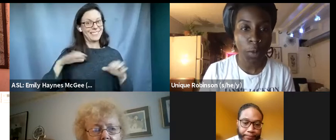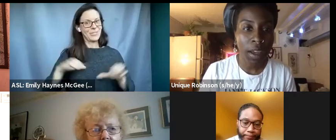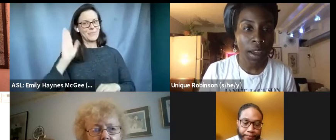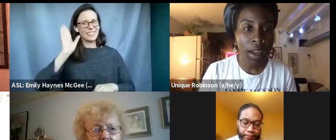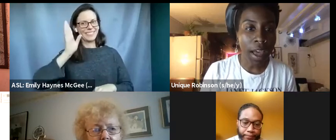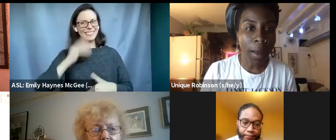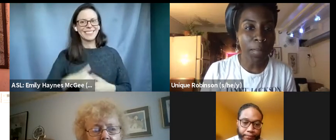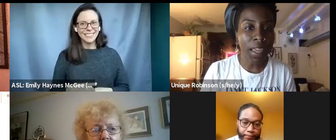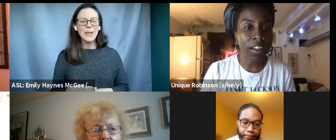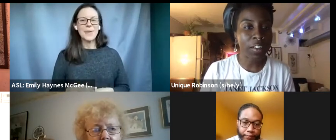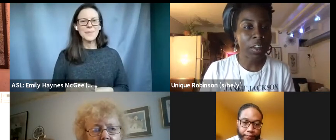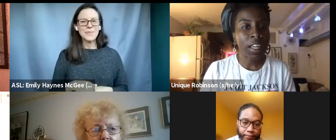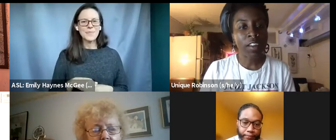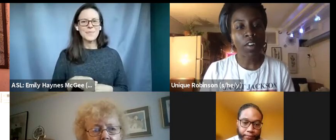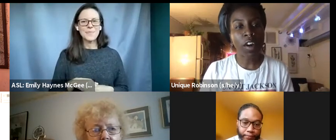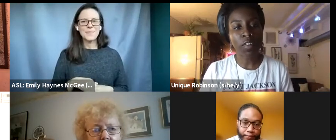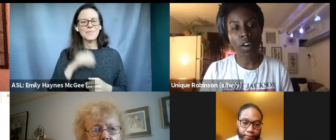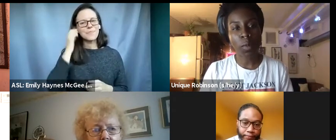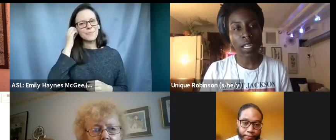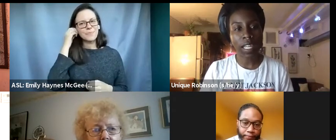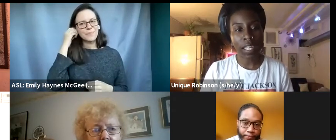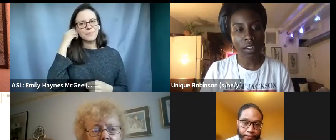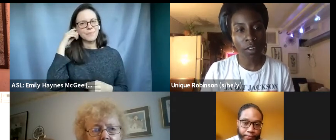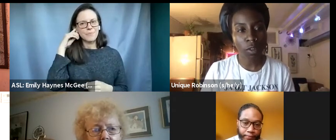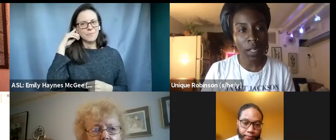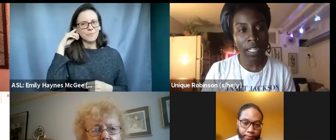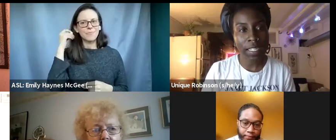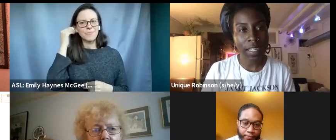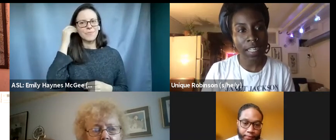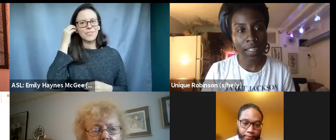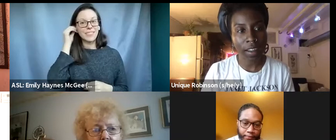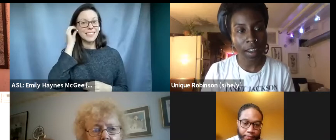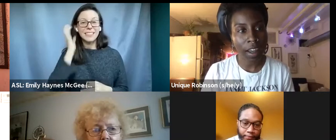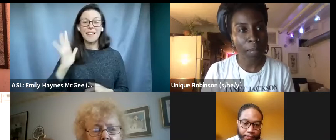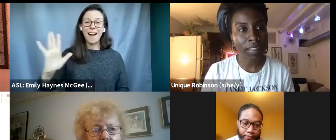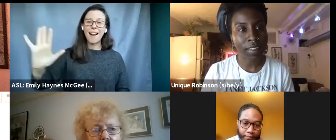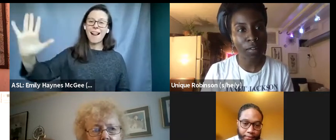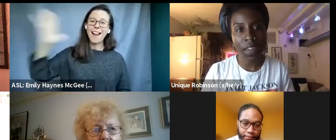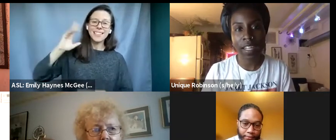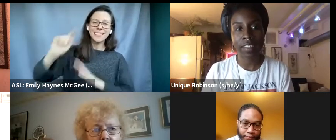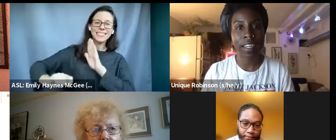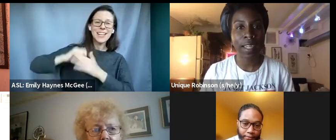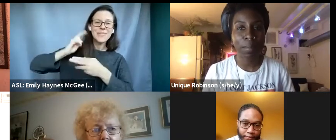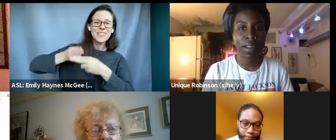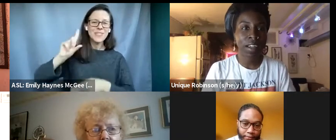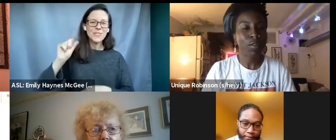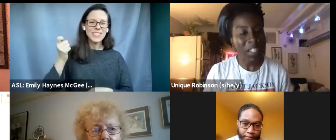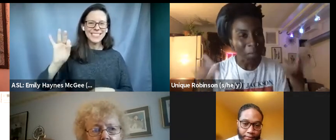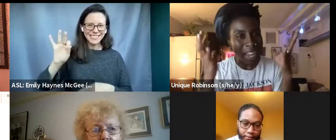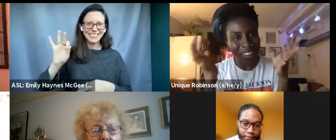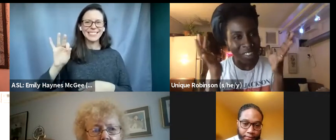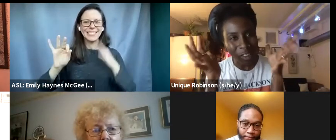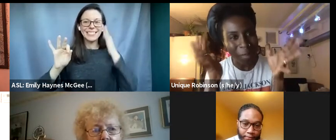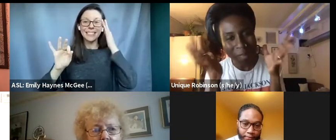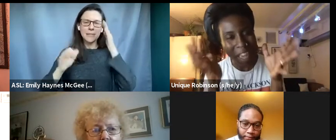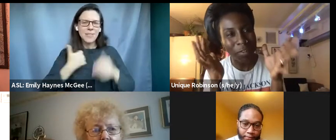So in a far, far away land called 2019, myself and a team, if you can imagine, just, that